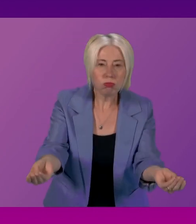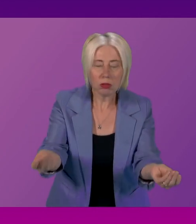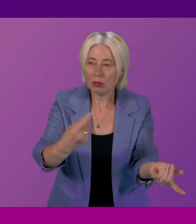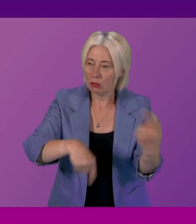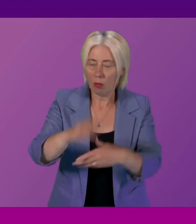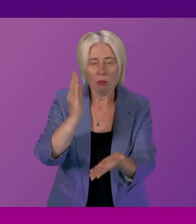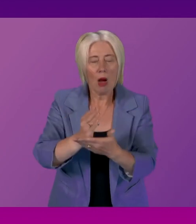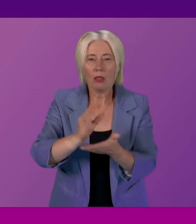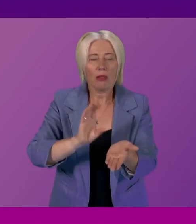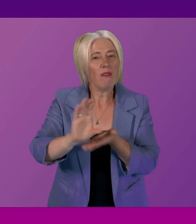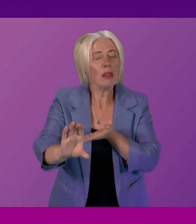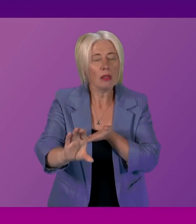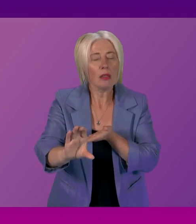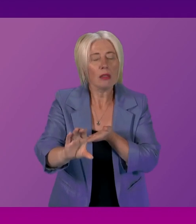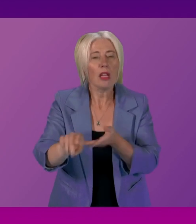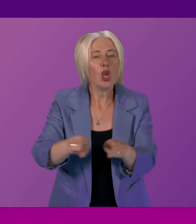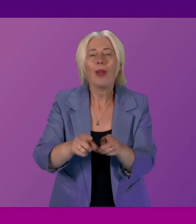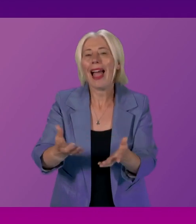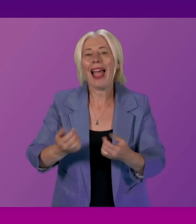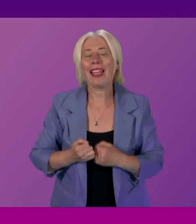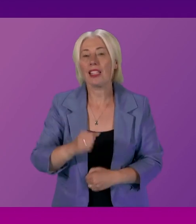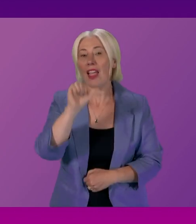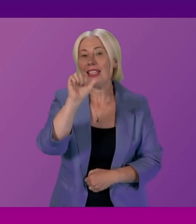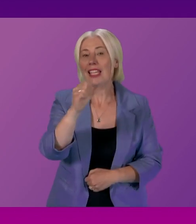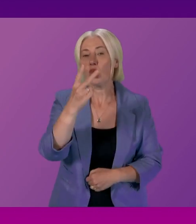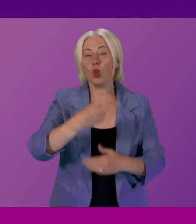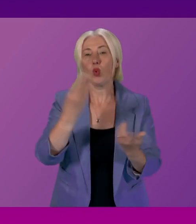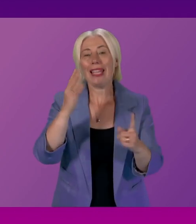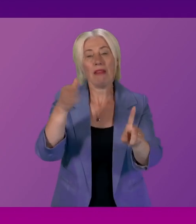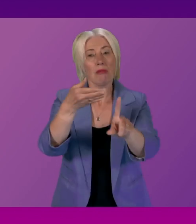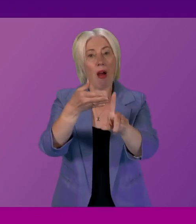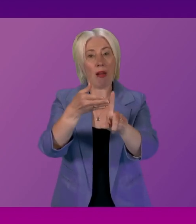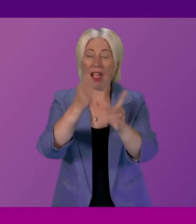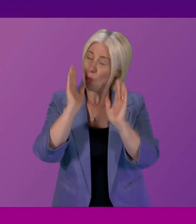I also accept that we must improve the figures for the 62-day target.